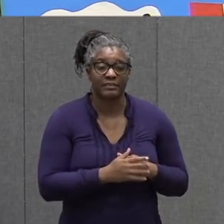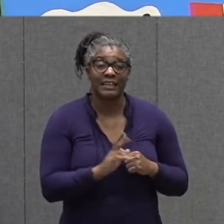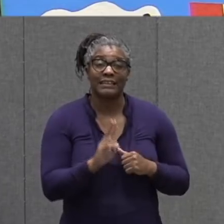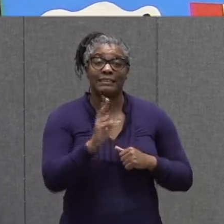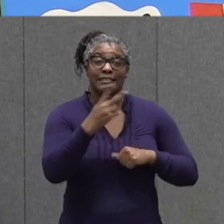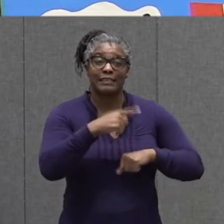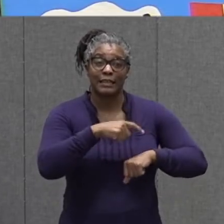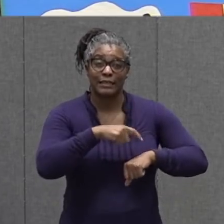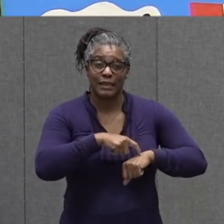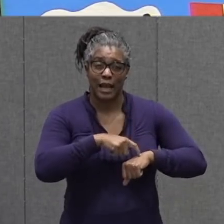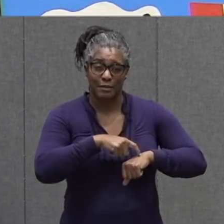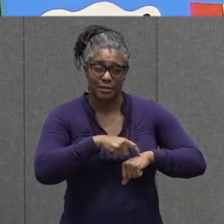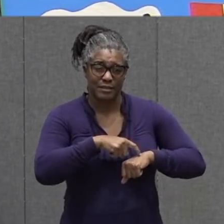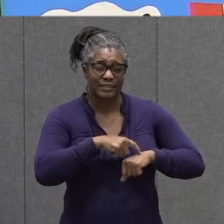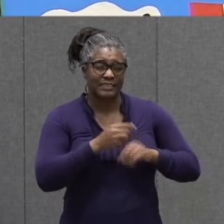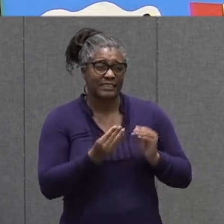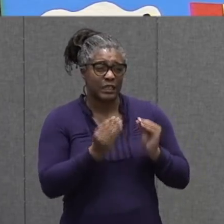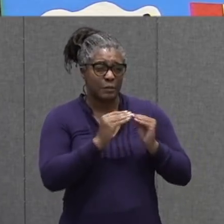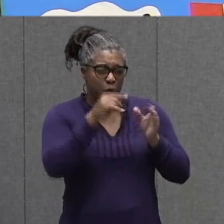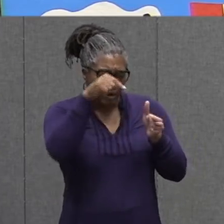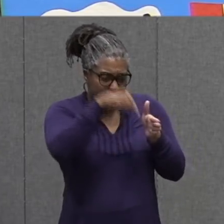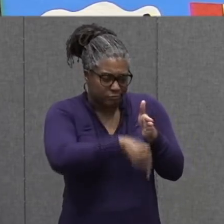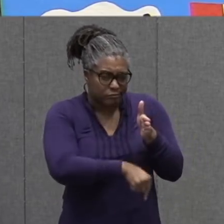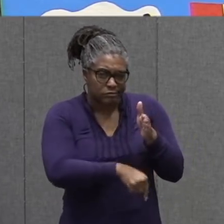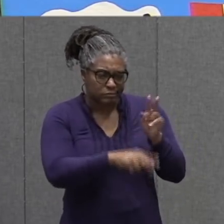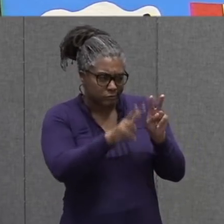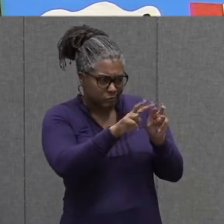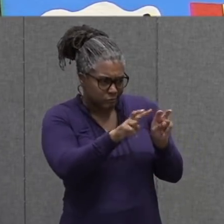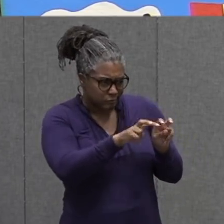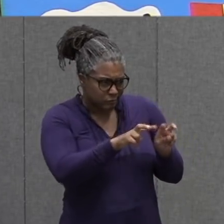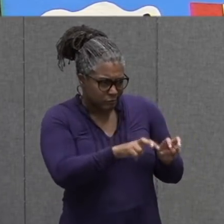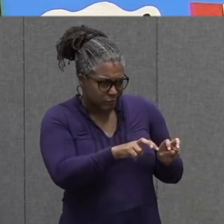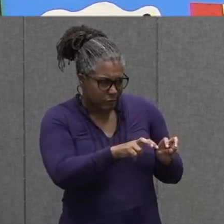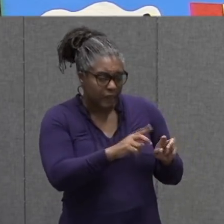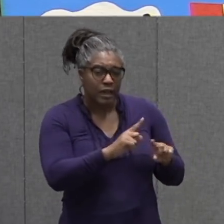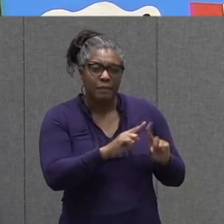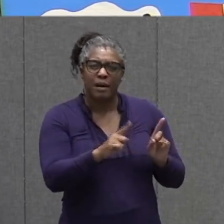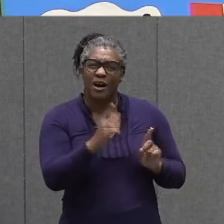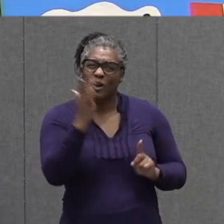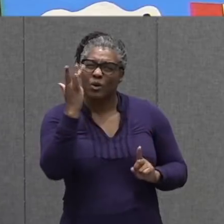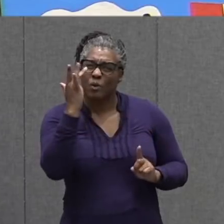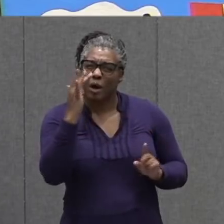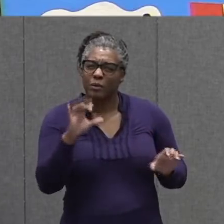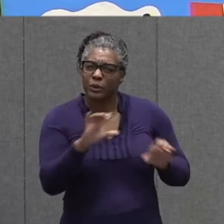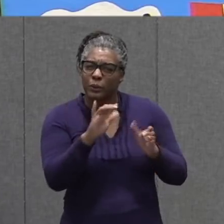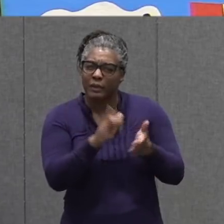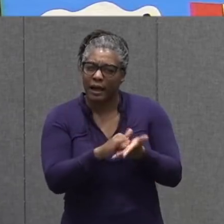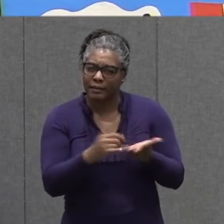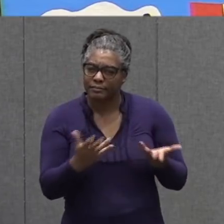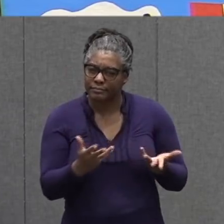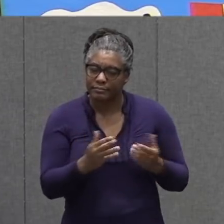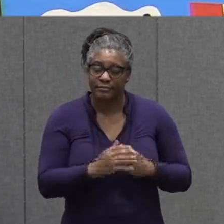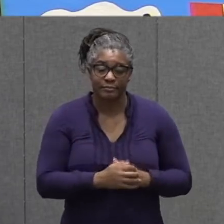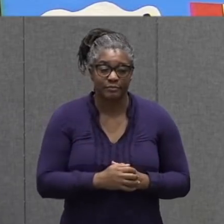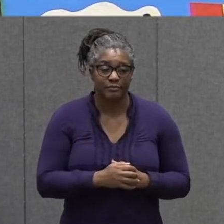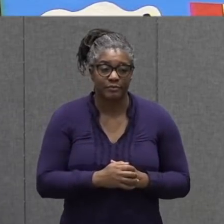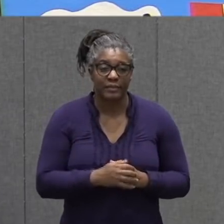But let me kind of show you why we do that. So think about when you're at home